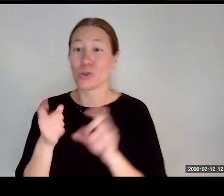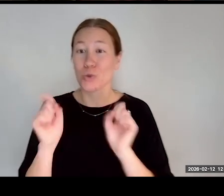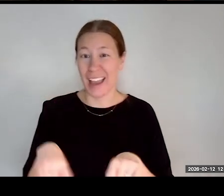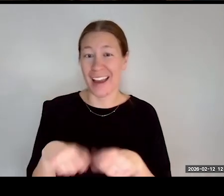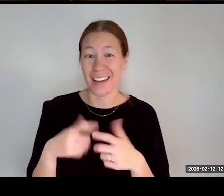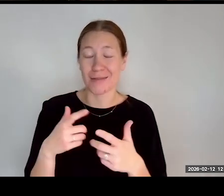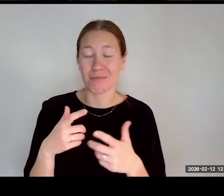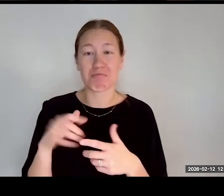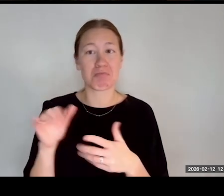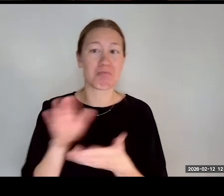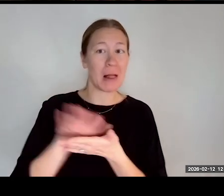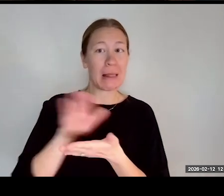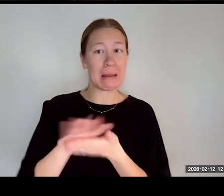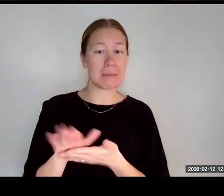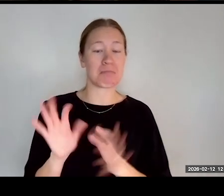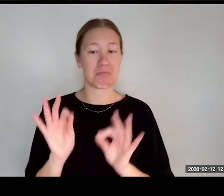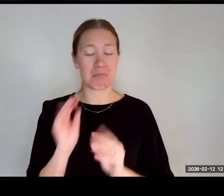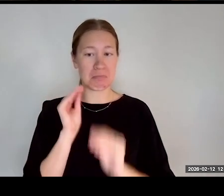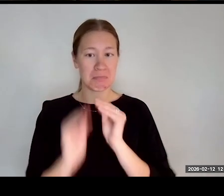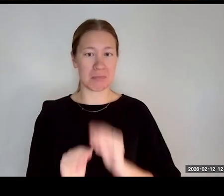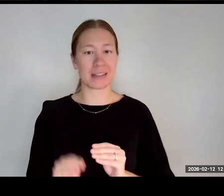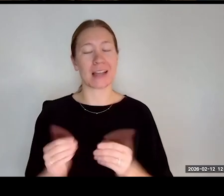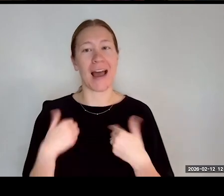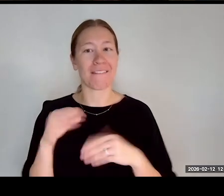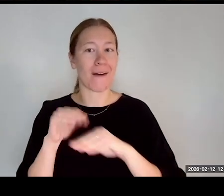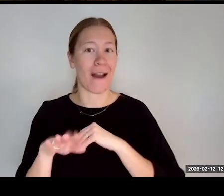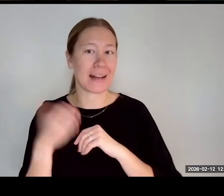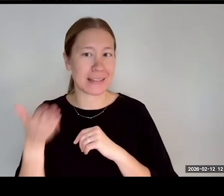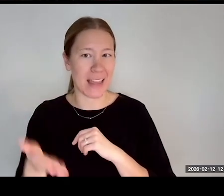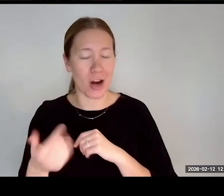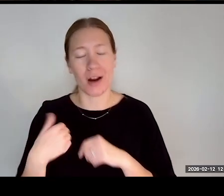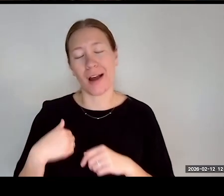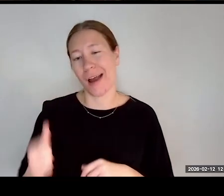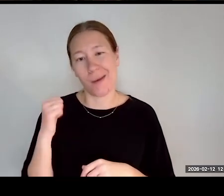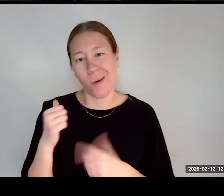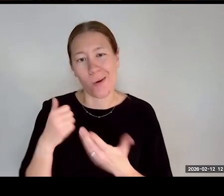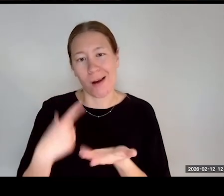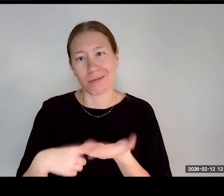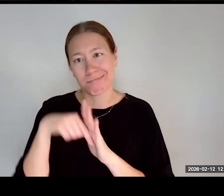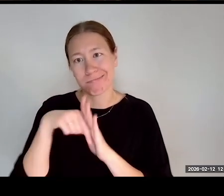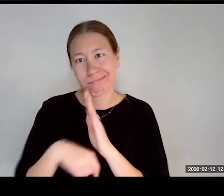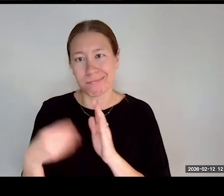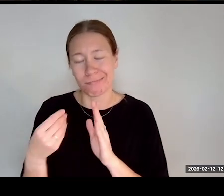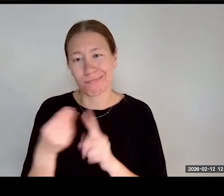so they look cleaner, there's some guidance on this slide. I'm not gonna cover this in depth today, but it is a reference point if this is something